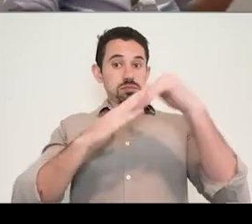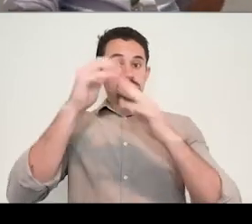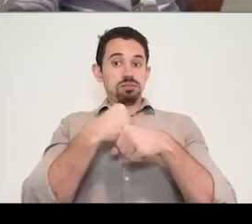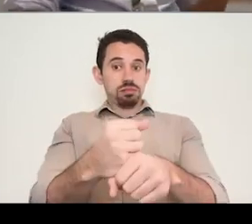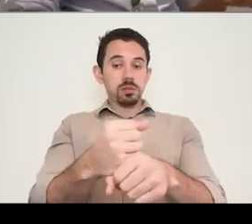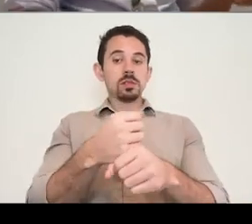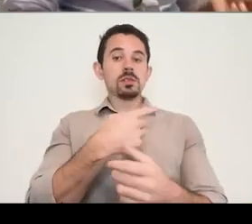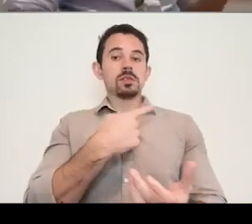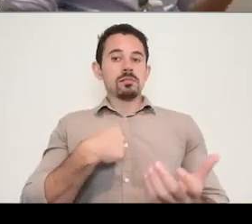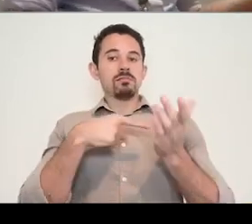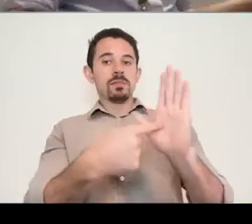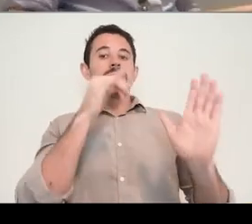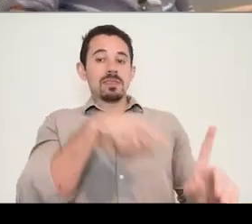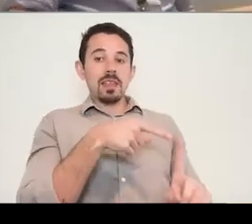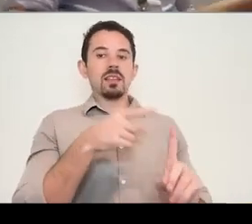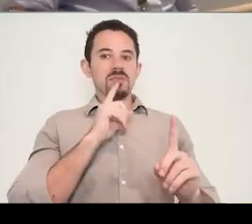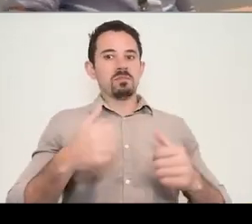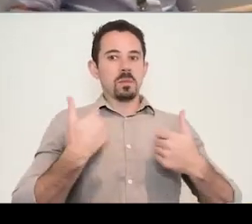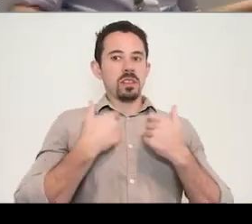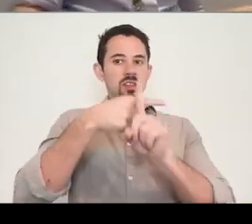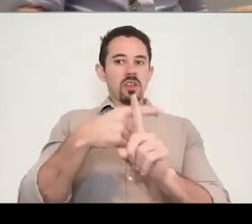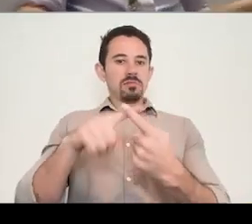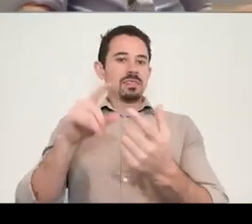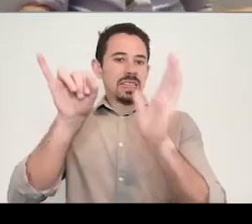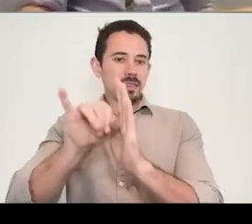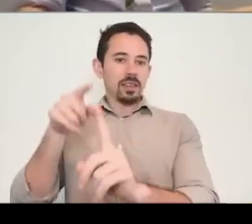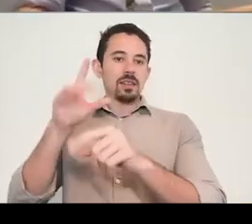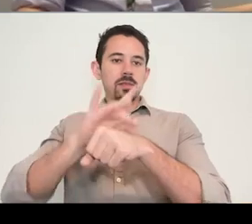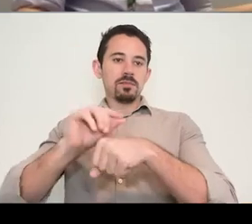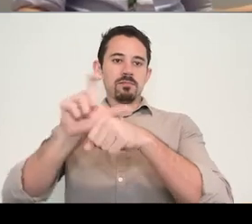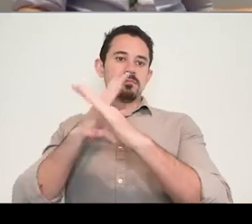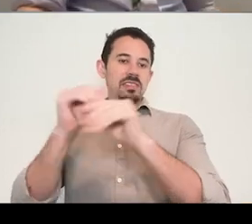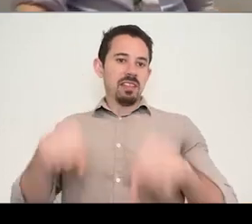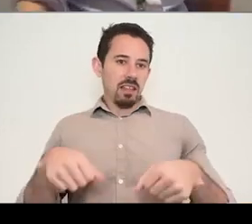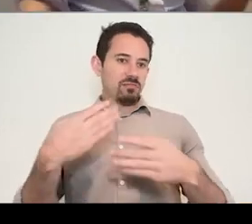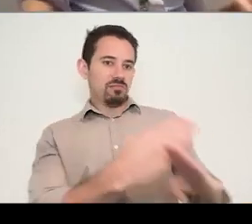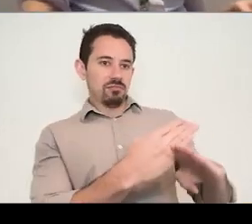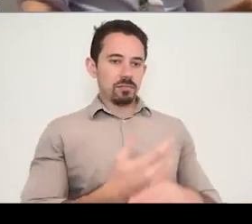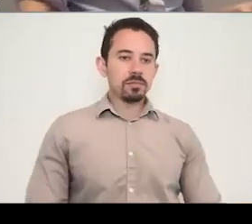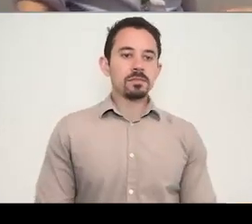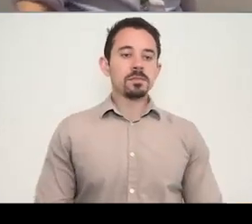which we have demonstrated is a viable target to identify biofilm inhibitors. Hydrolase activity